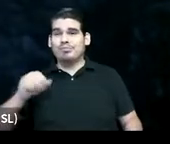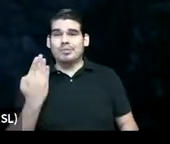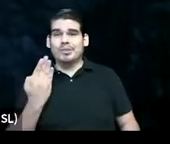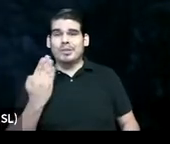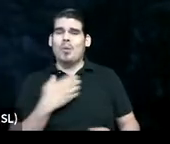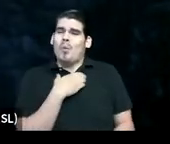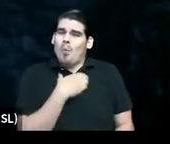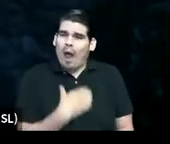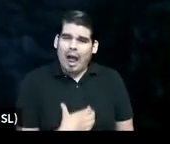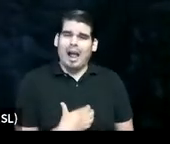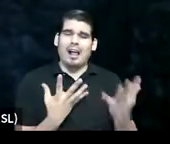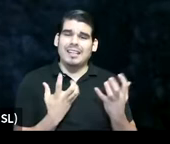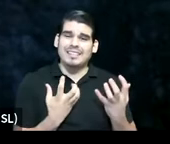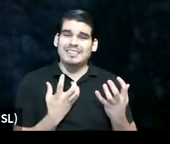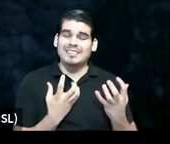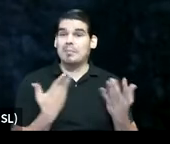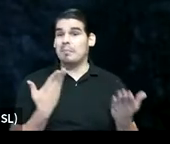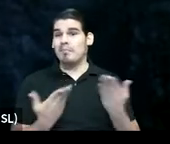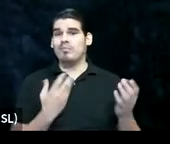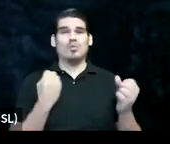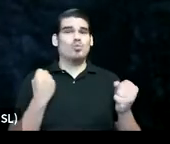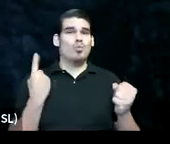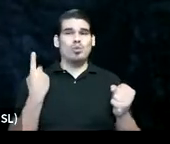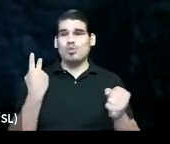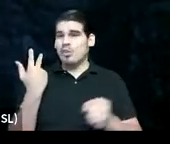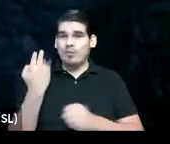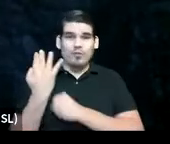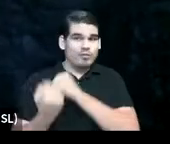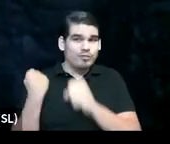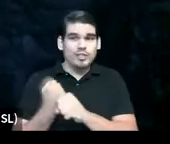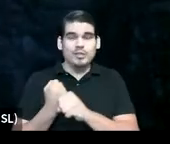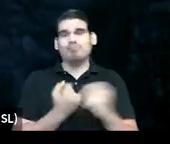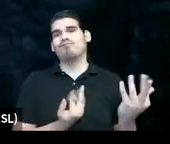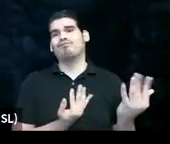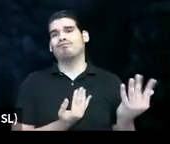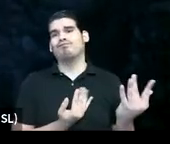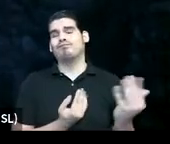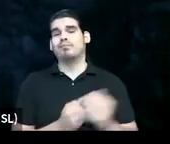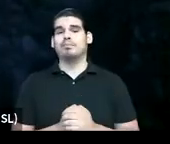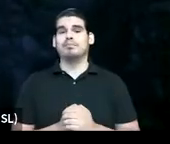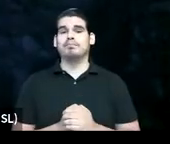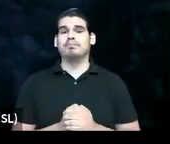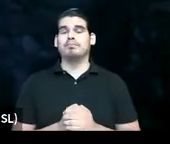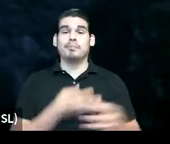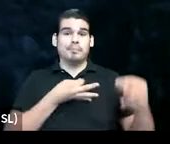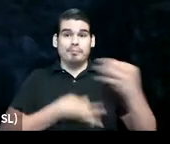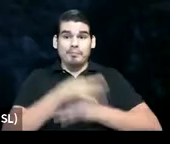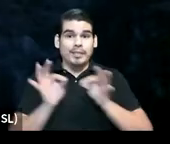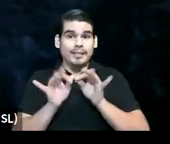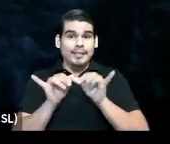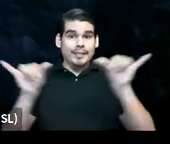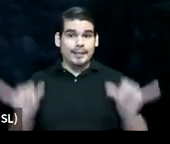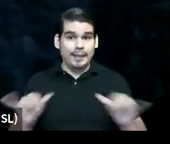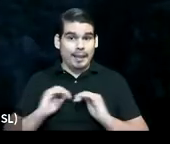the more likely they are to be put into the program as well as a first come first serve where